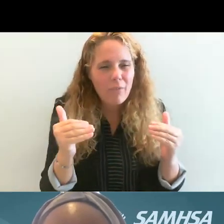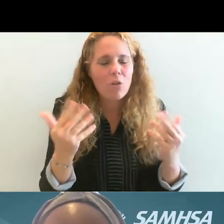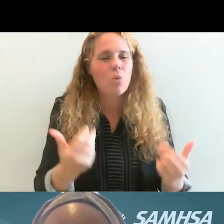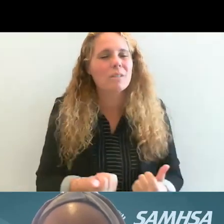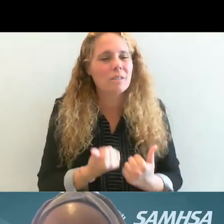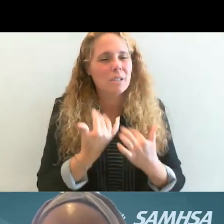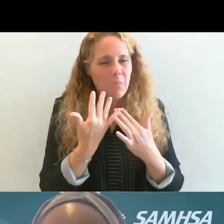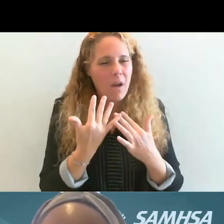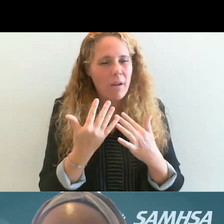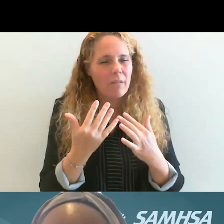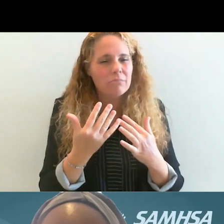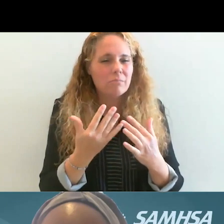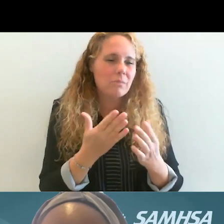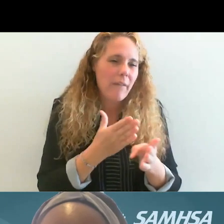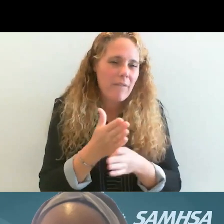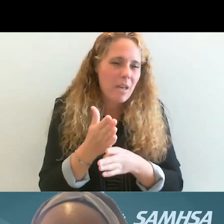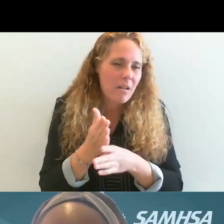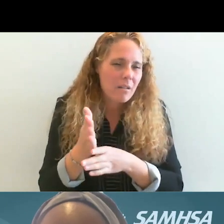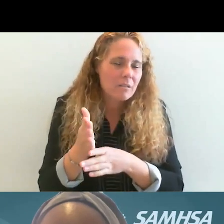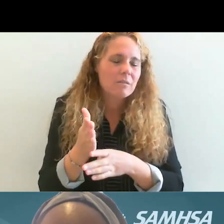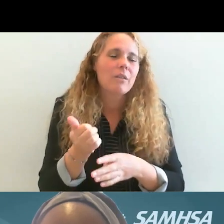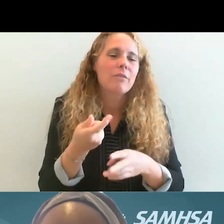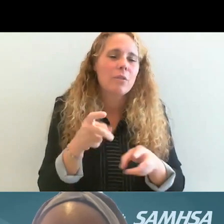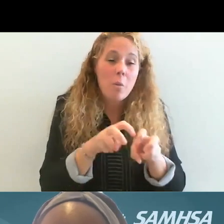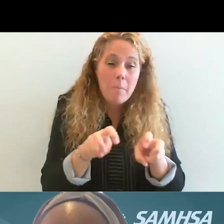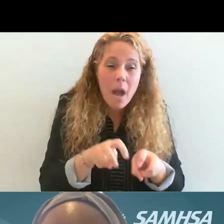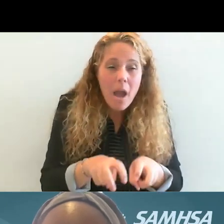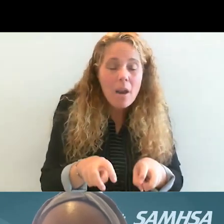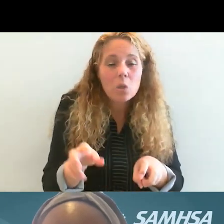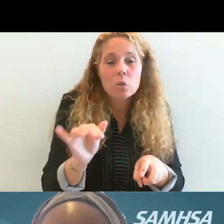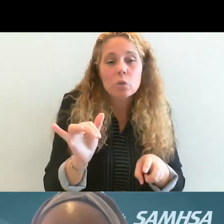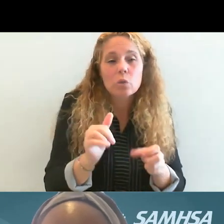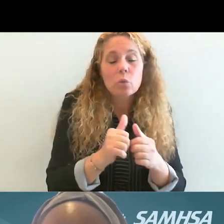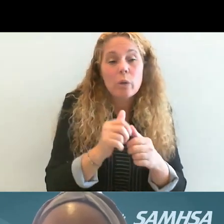THIS IS A COUPLE OF PANELS WITH TRADITION PARTNERS LIKE THE CNS